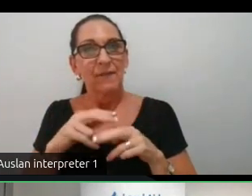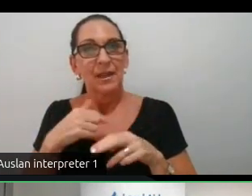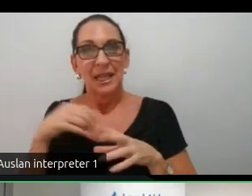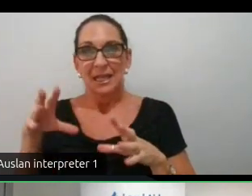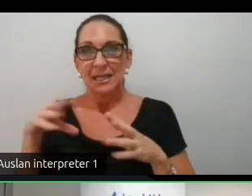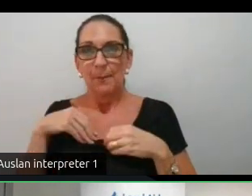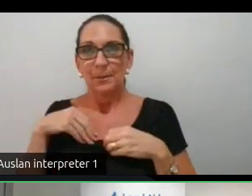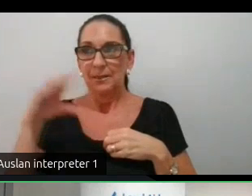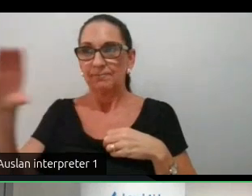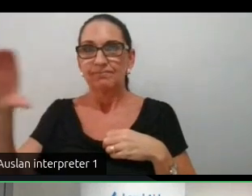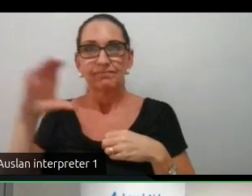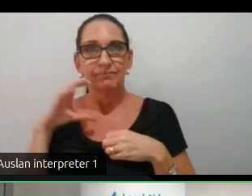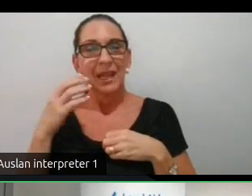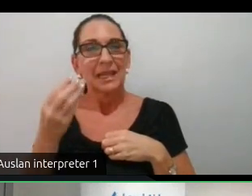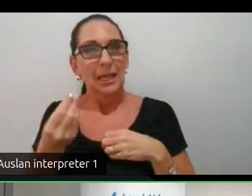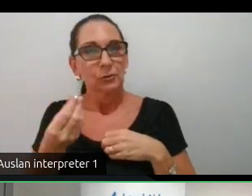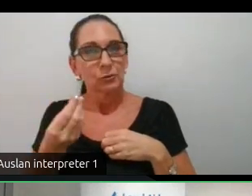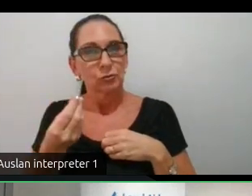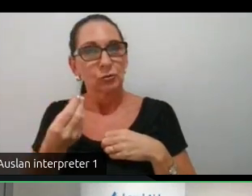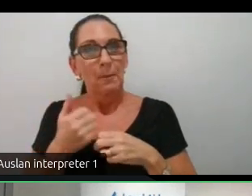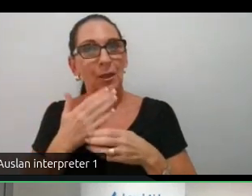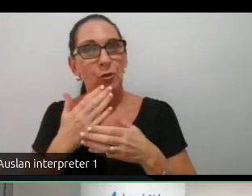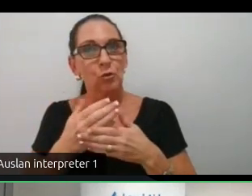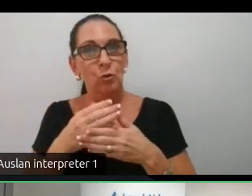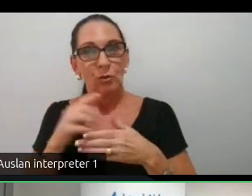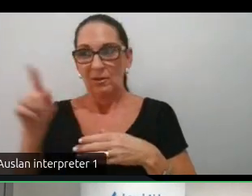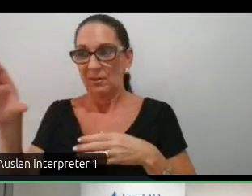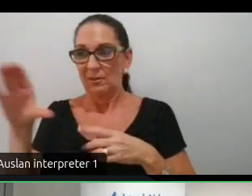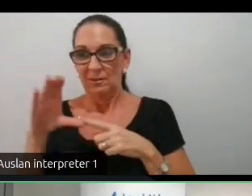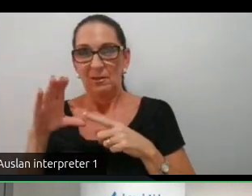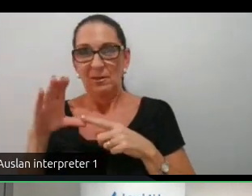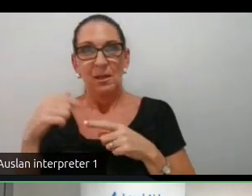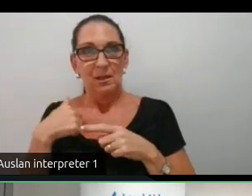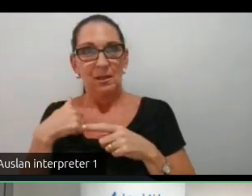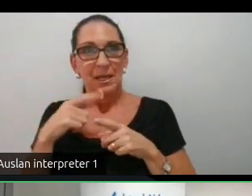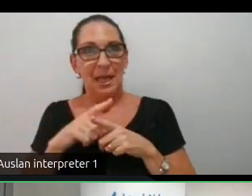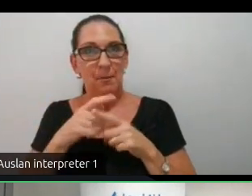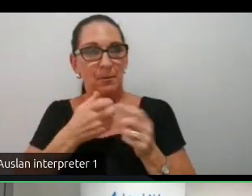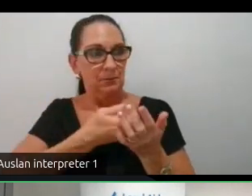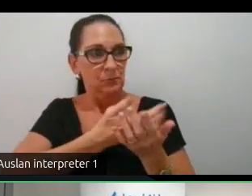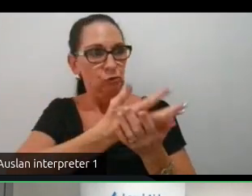taking a cash settlement, make sure that that cost is what it's going to cost you to get it